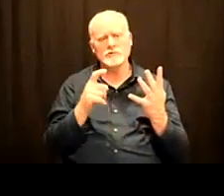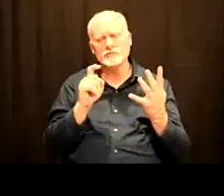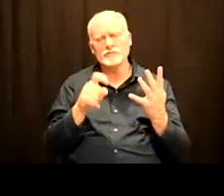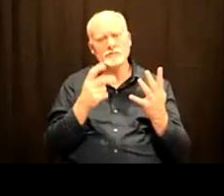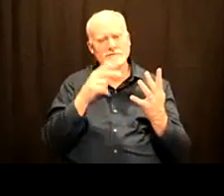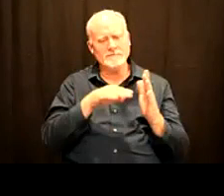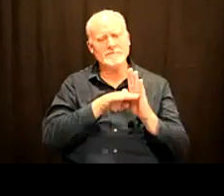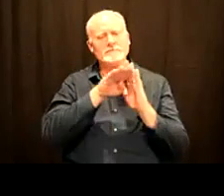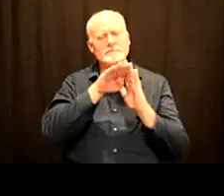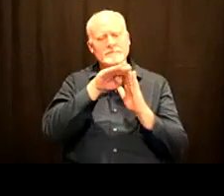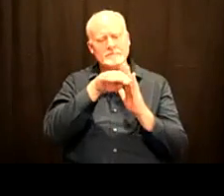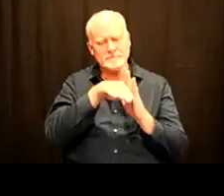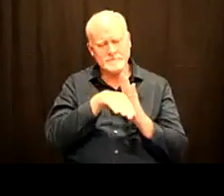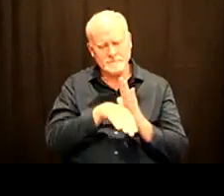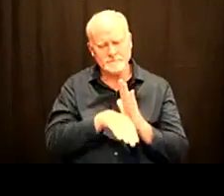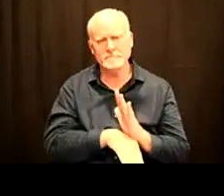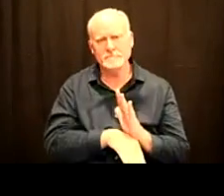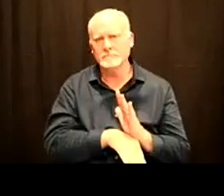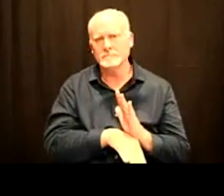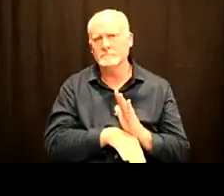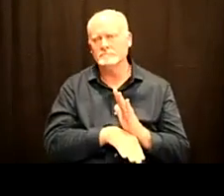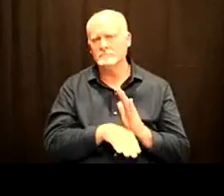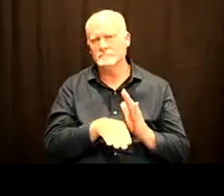where we're very comfortable where we've been in the past and been able to manage